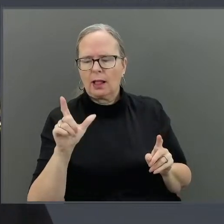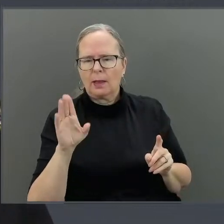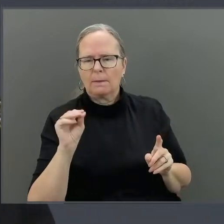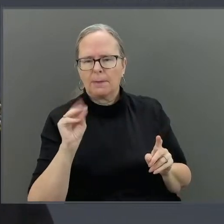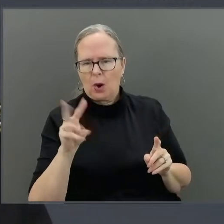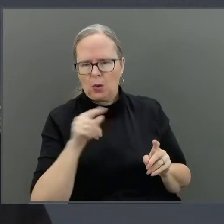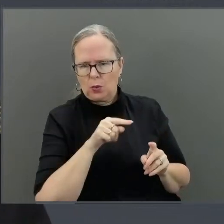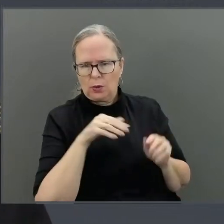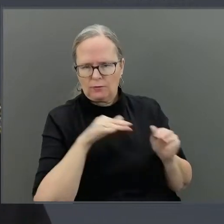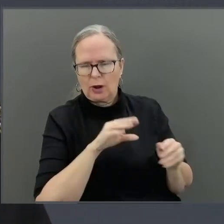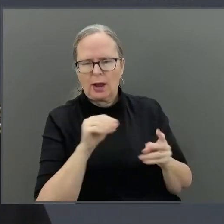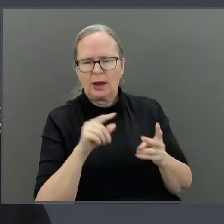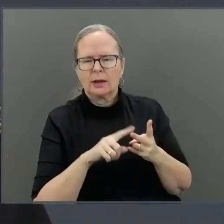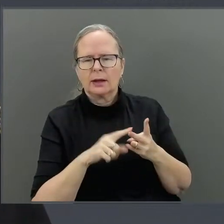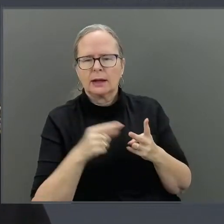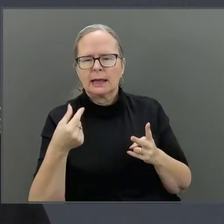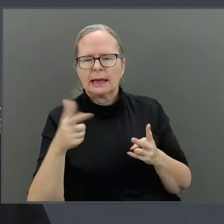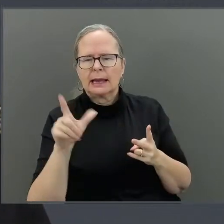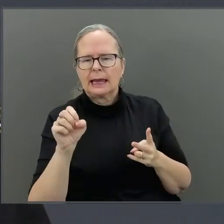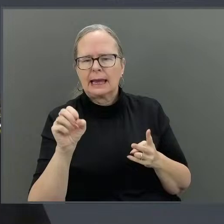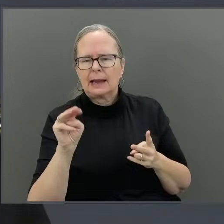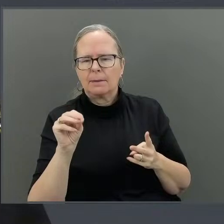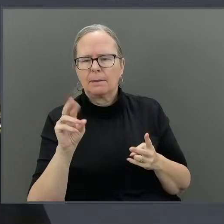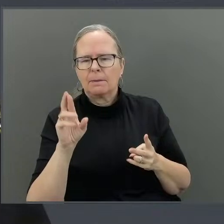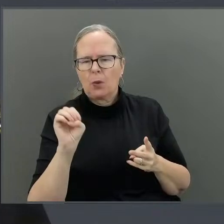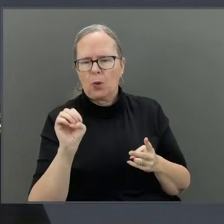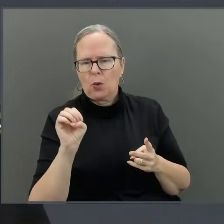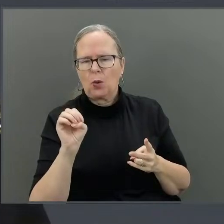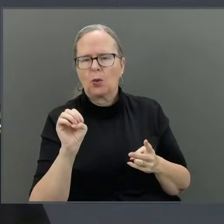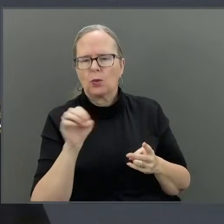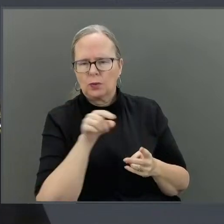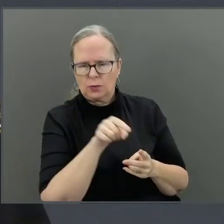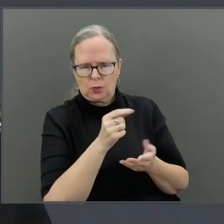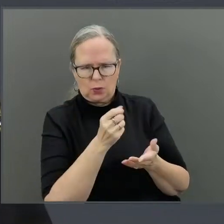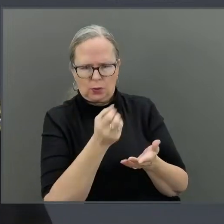not the city of Calgary's purview and so what they are doing from a perspective Upstream is